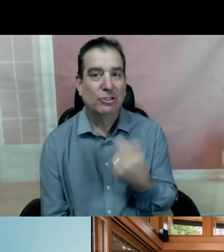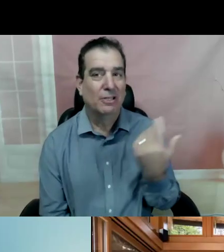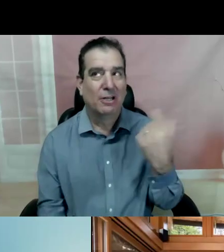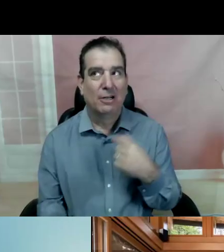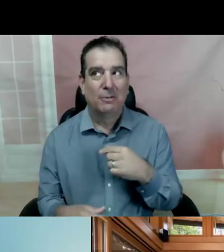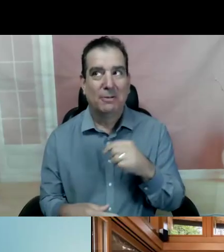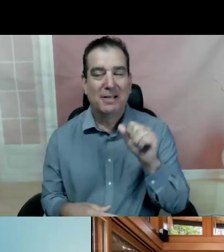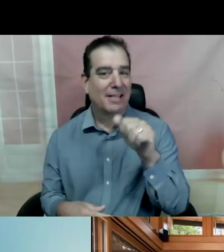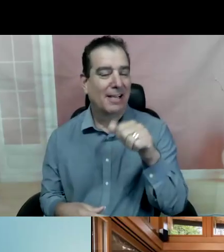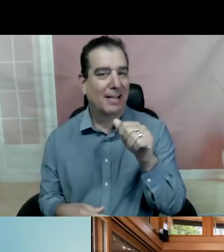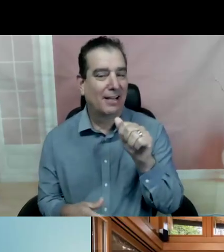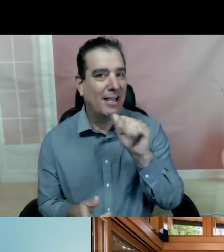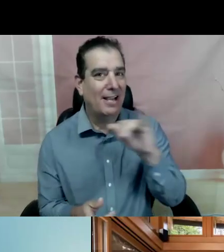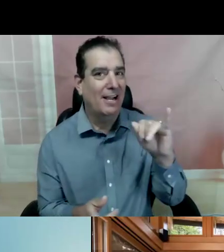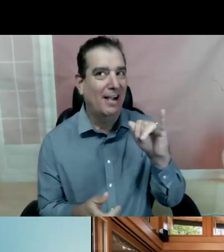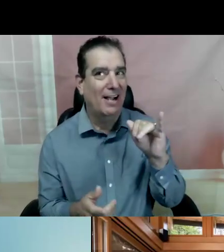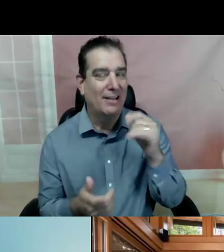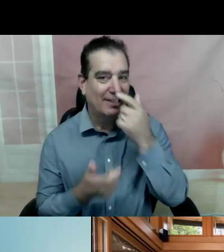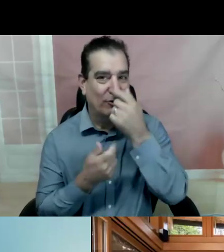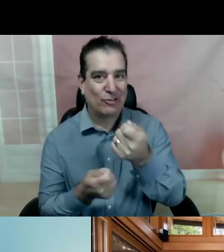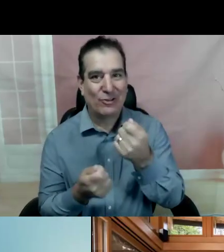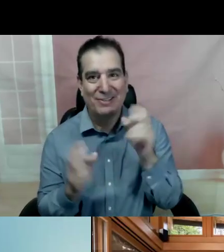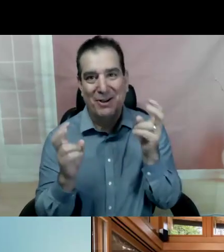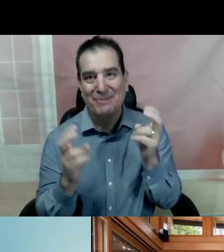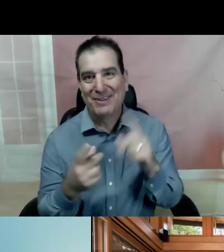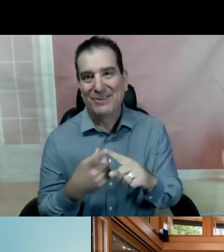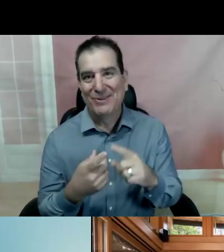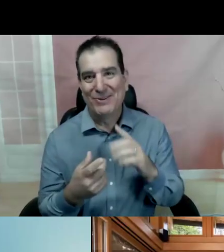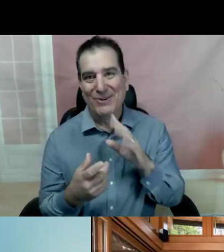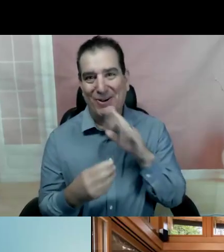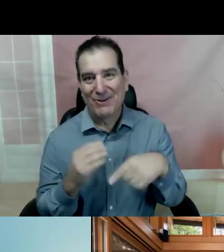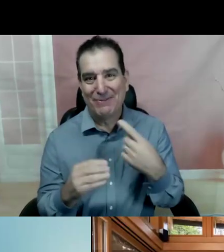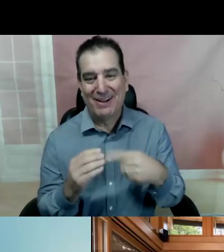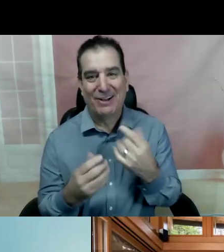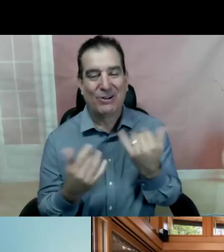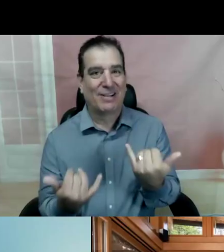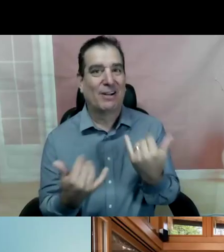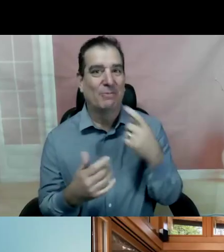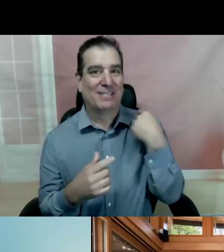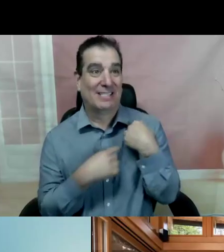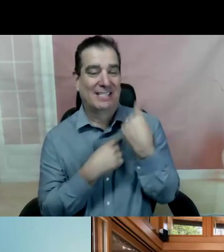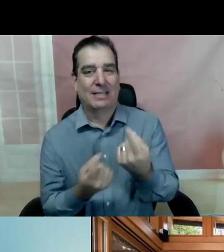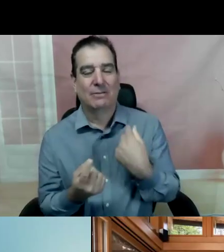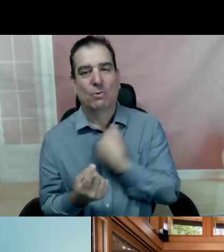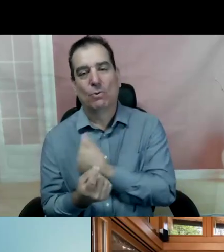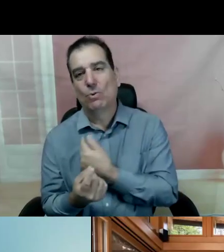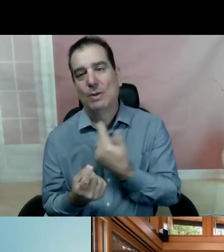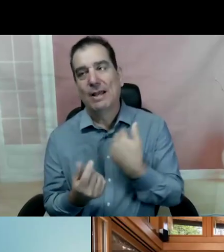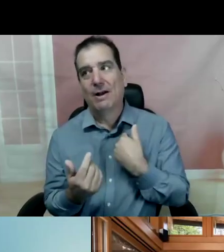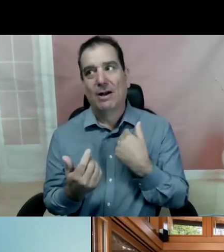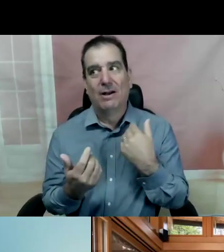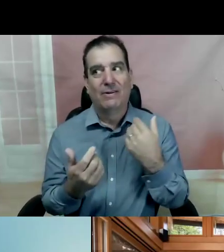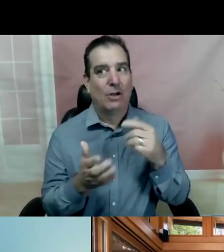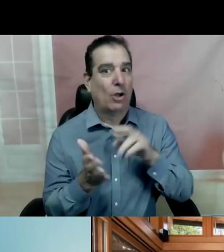Sure, yes, I'd be happy to. With AI, it's a very interesting topic to discuss right now, because